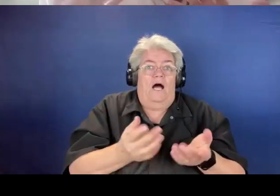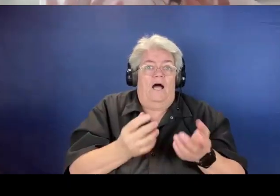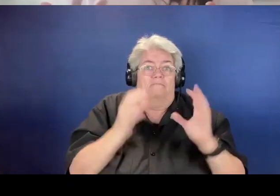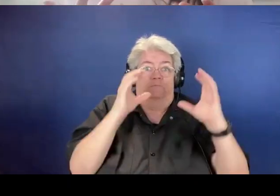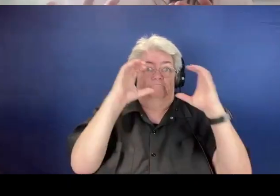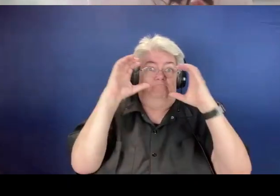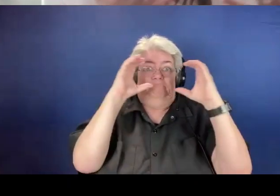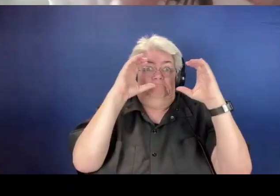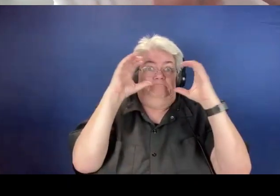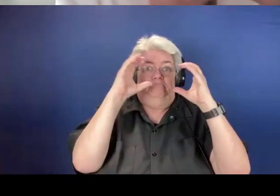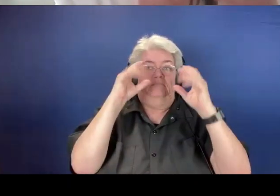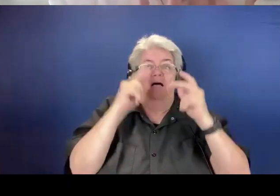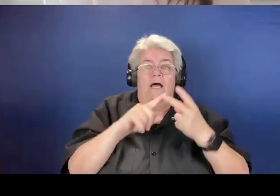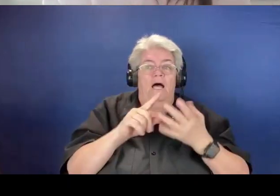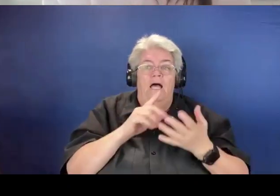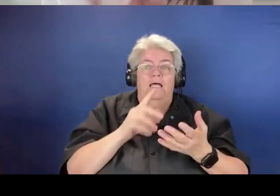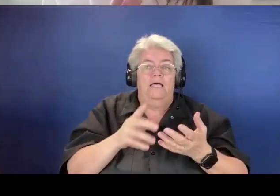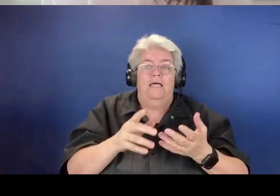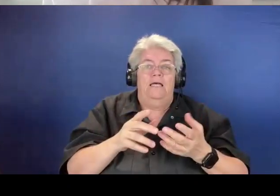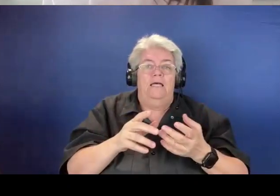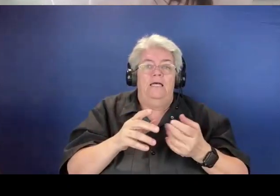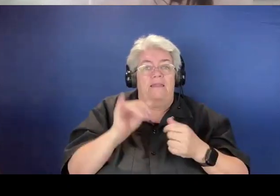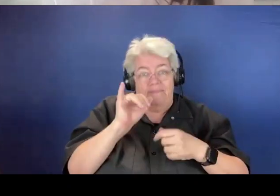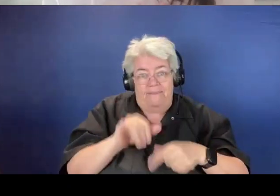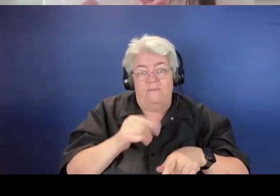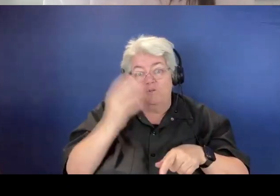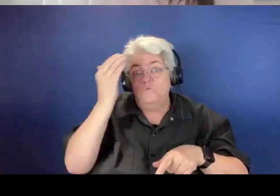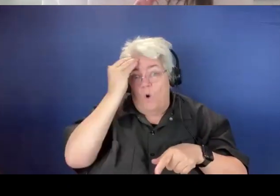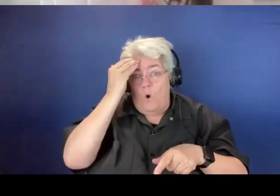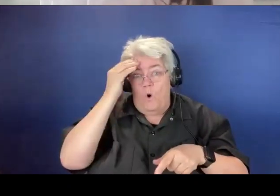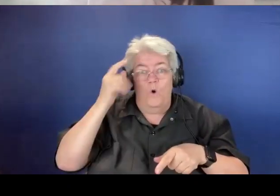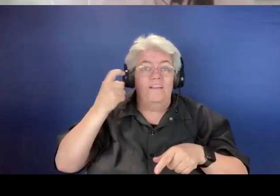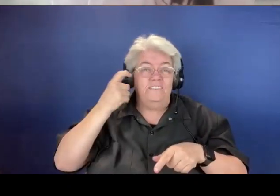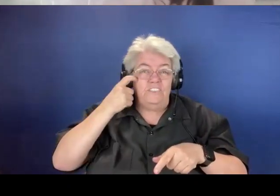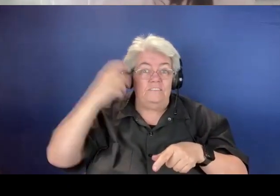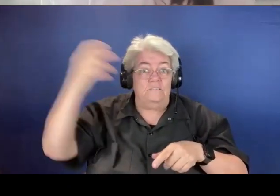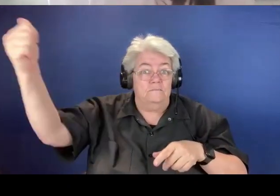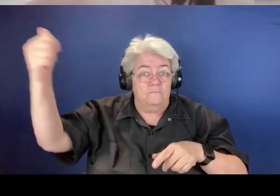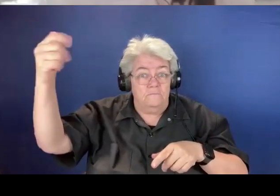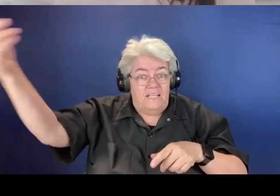and that can having that information can be helpful to better serve that child.